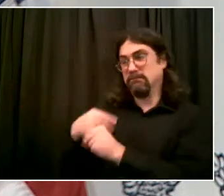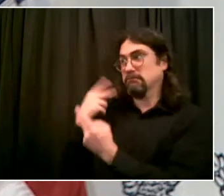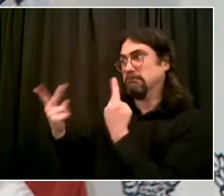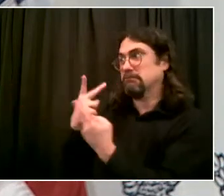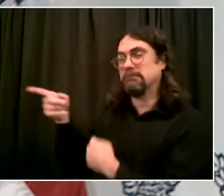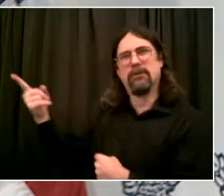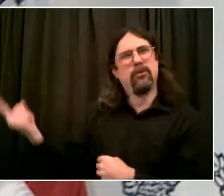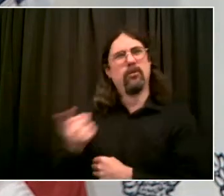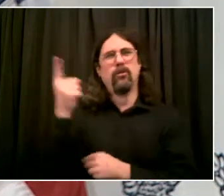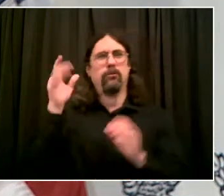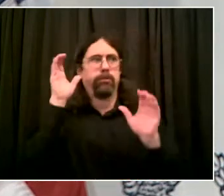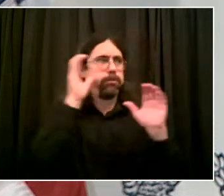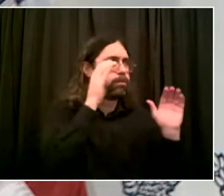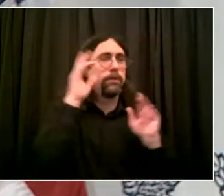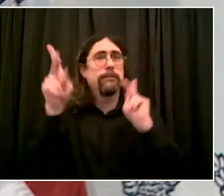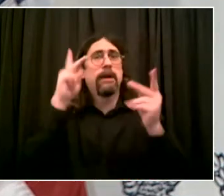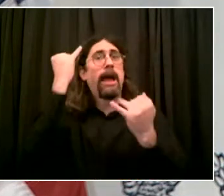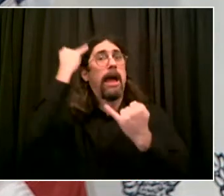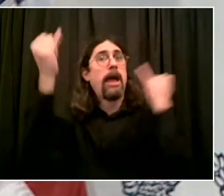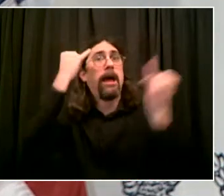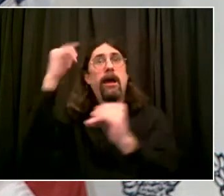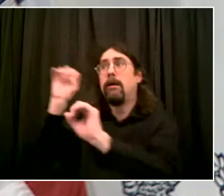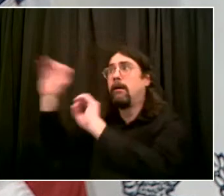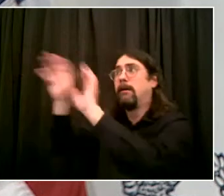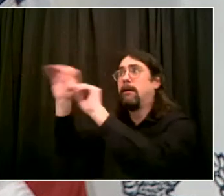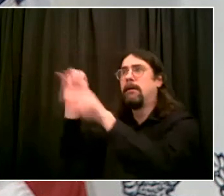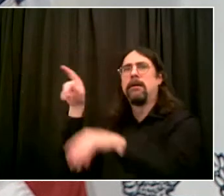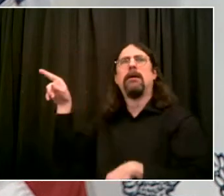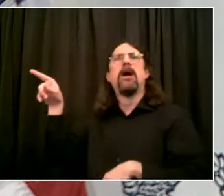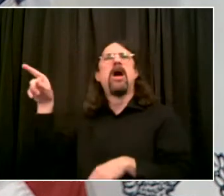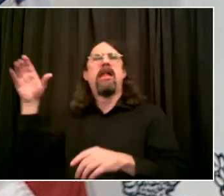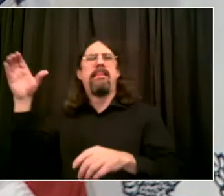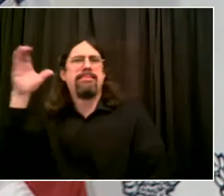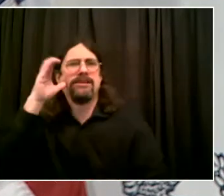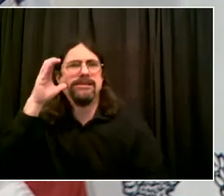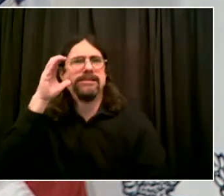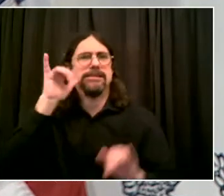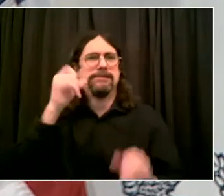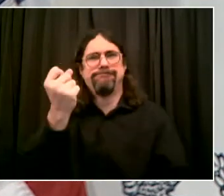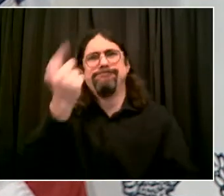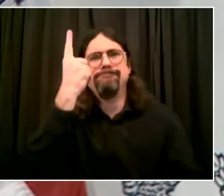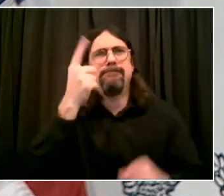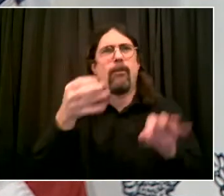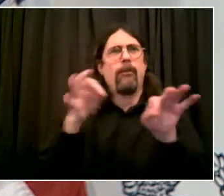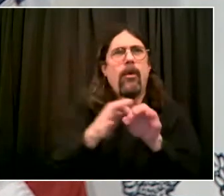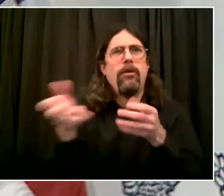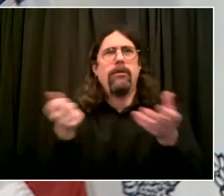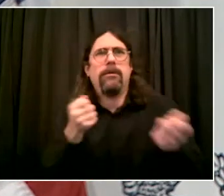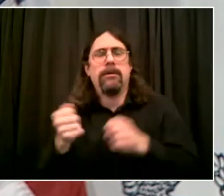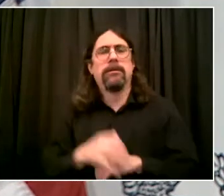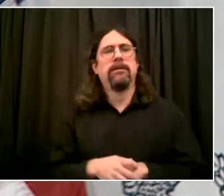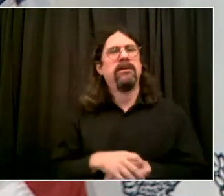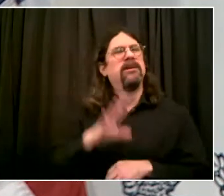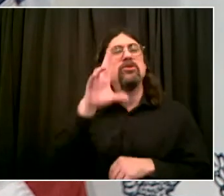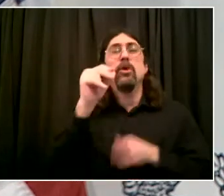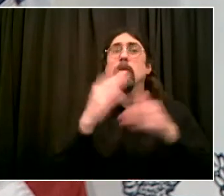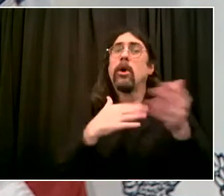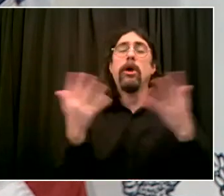SO THIS IDEA, NOW BRINGSGS THE POLICE PRECINCT COUNSESEDIL RERELCT INTO THE SELECTION